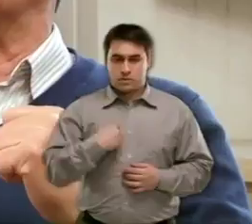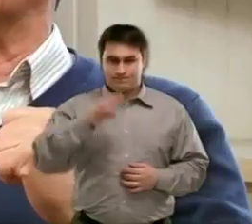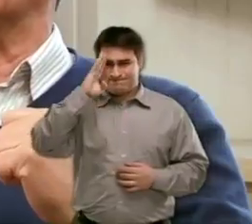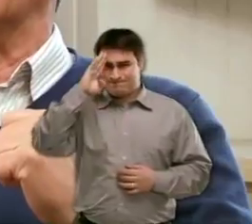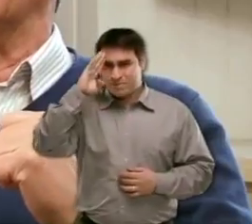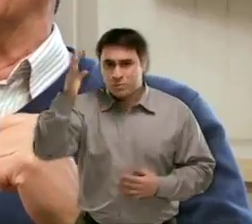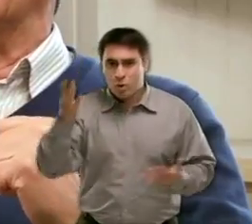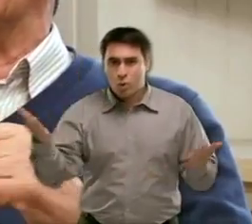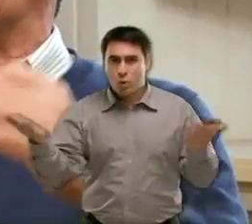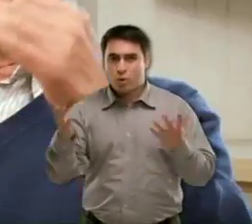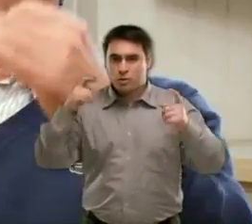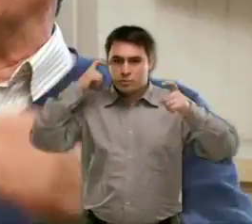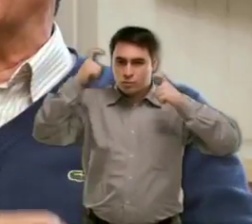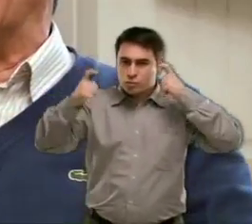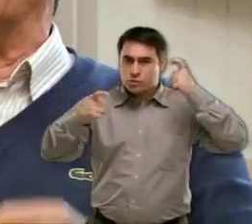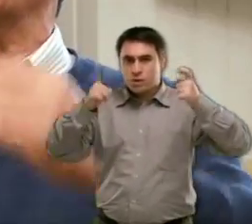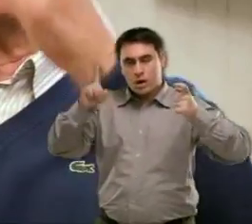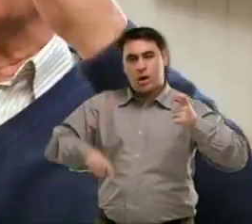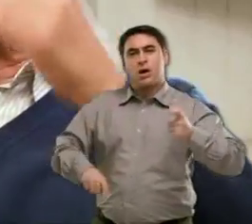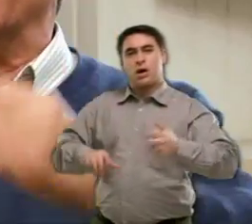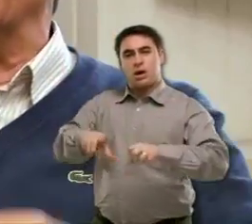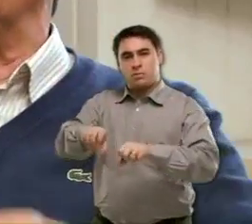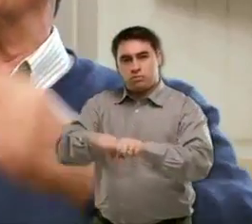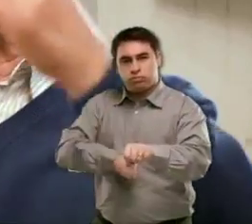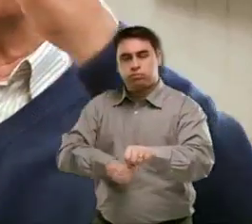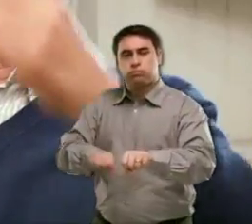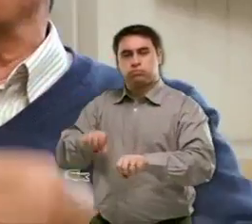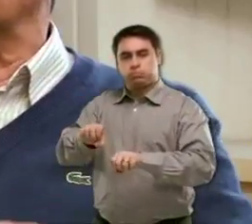is to properly train our team of teachers, professionals.